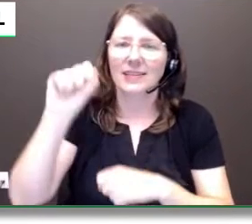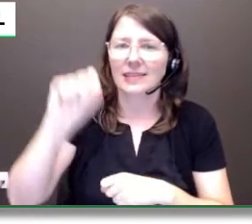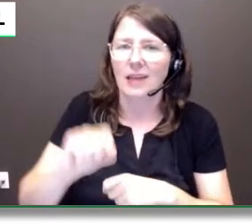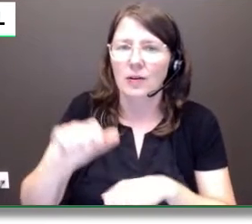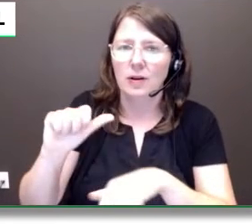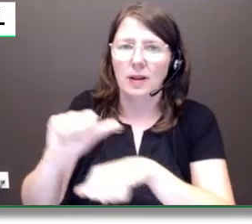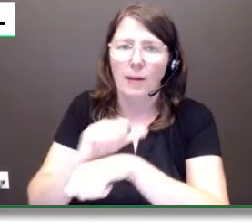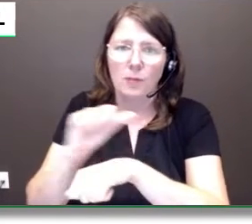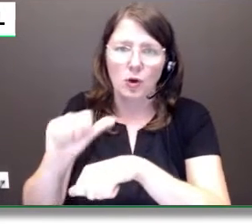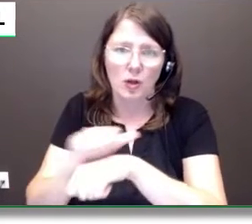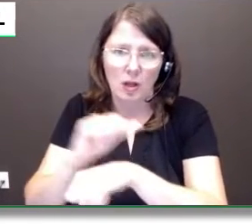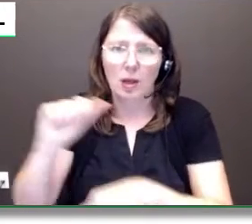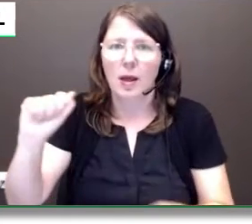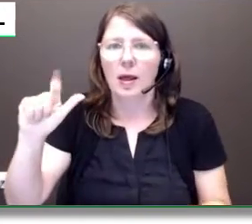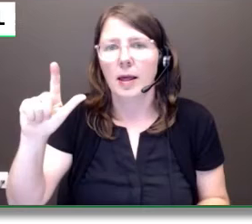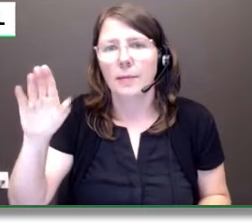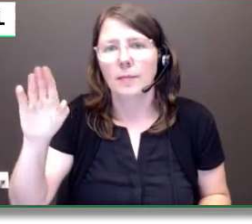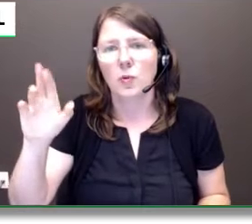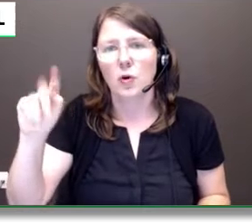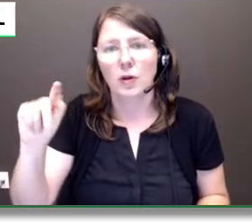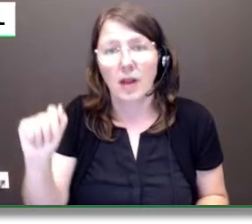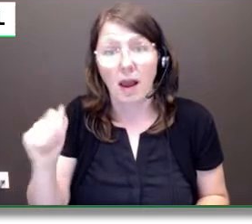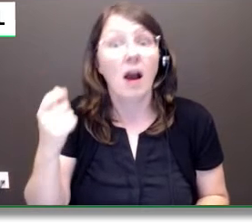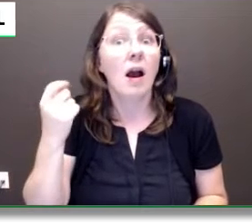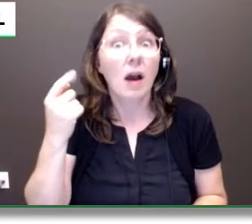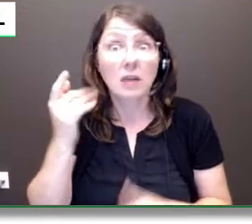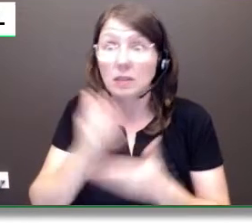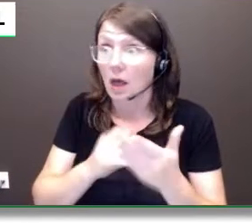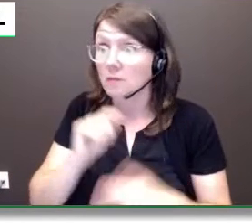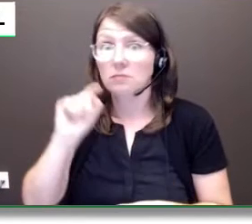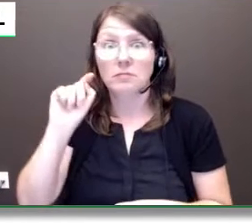different parks and locations due to that area. Like if for example if you're